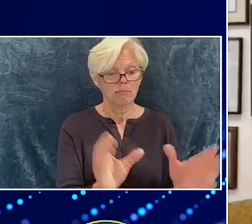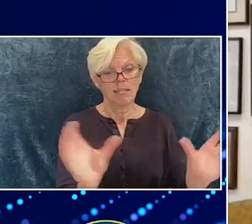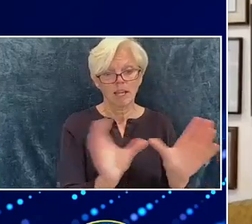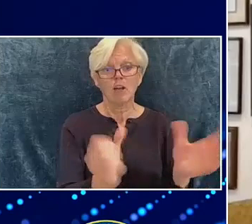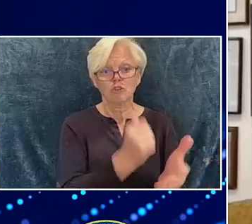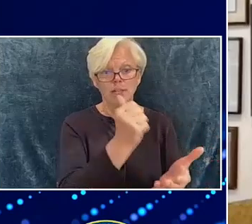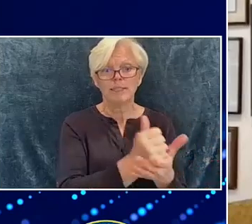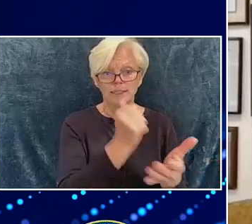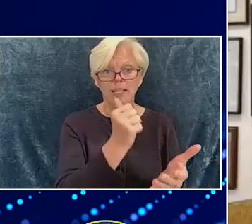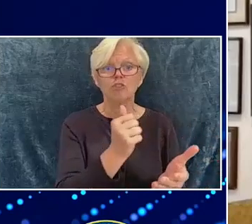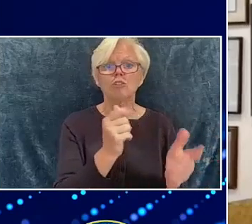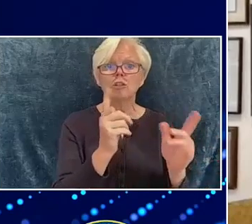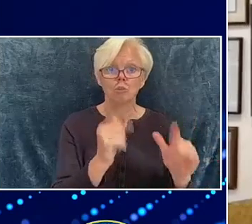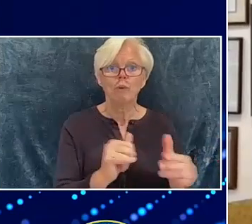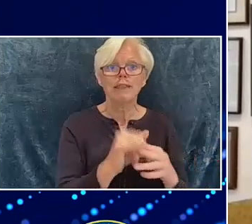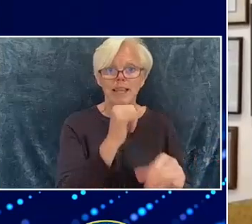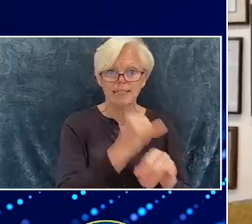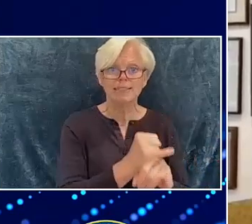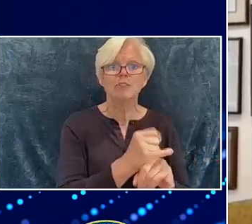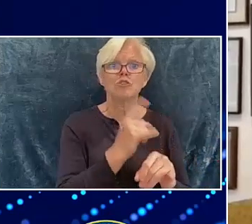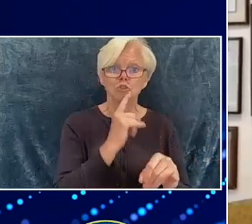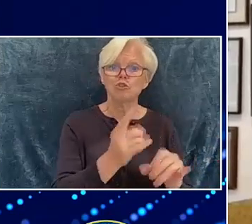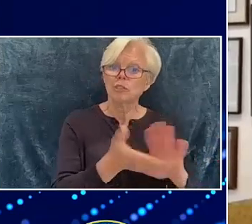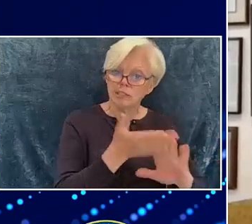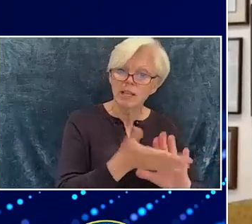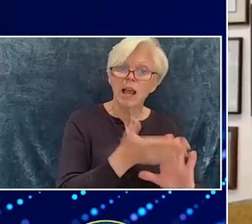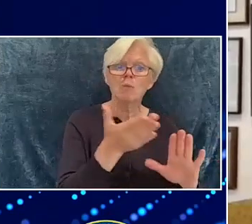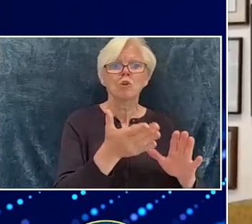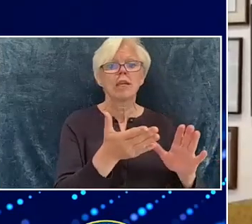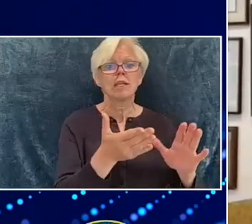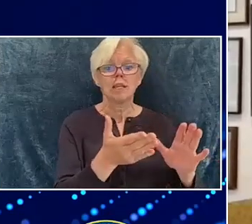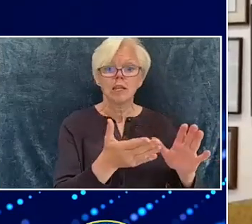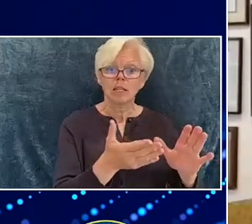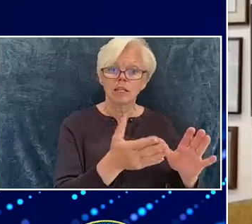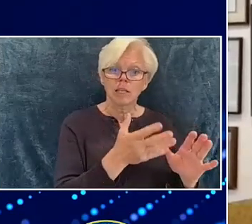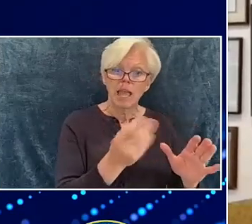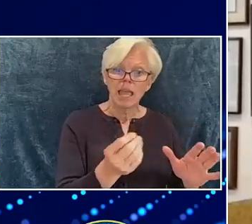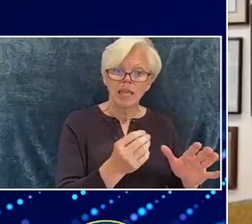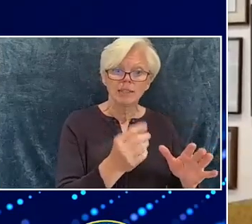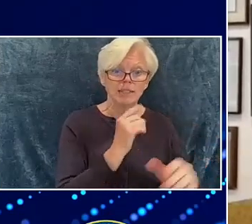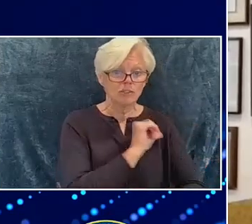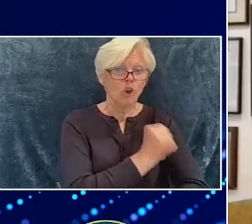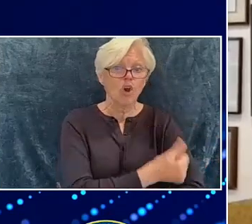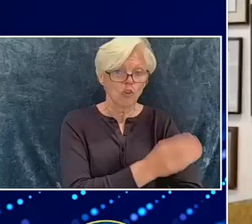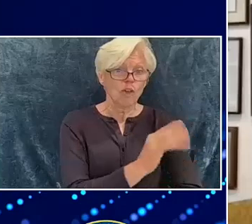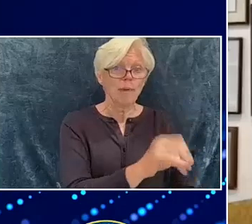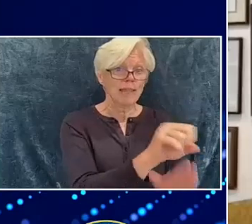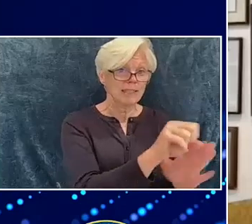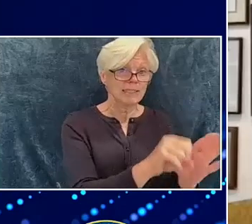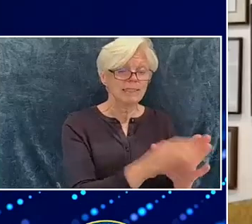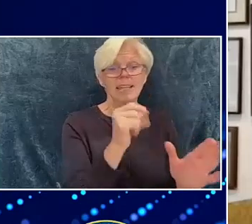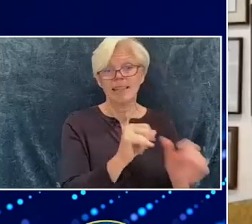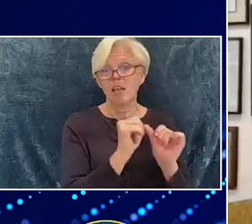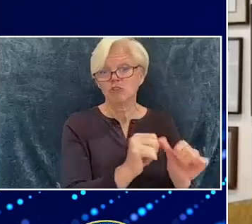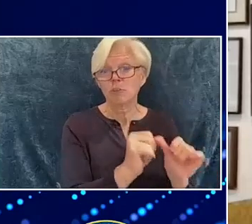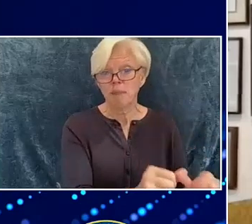this case authorized by a state, remains in effect. So, to my mind, issues like misrepresentation that are covered by